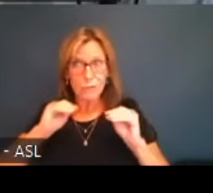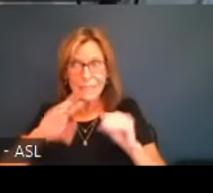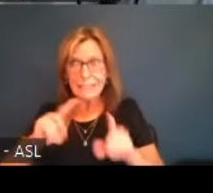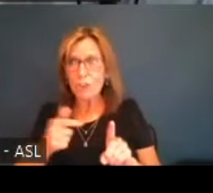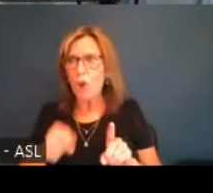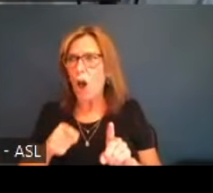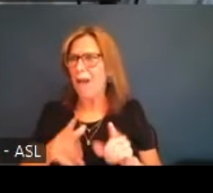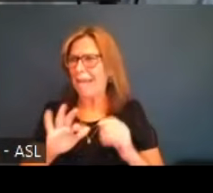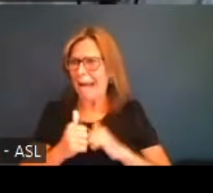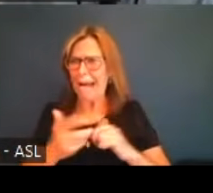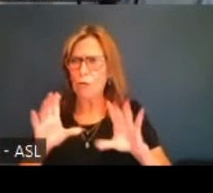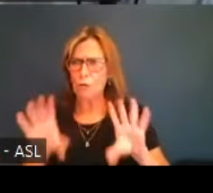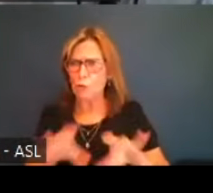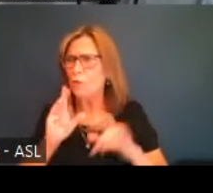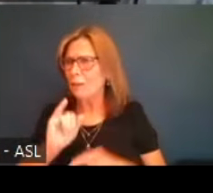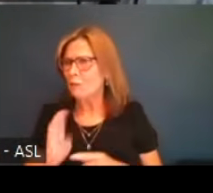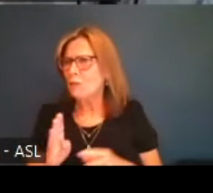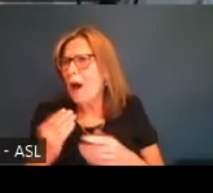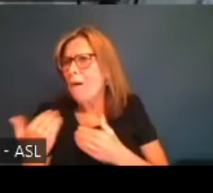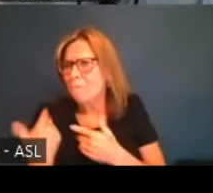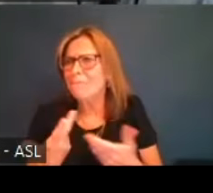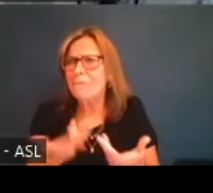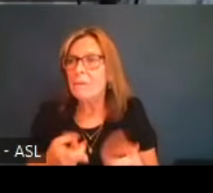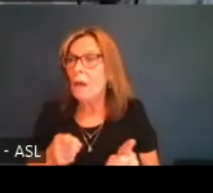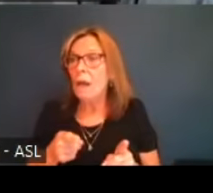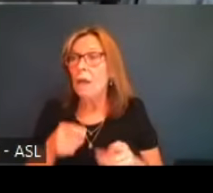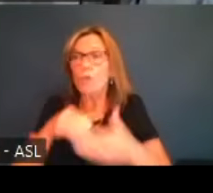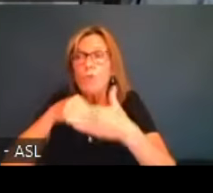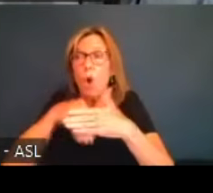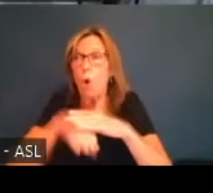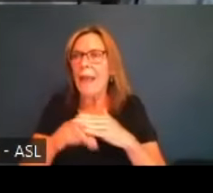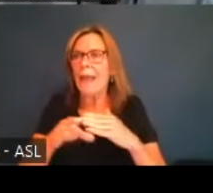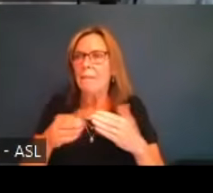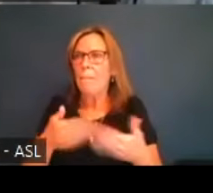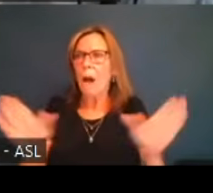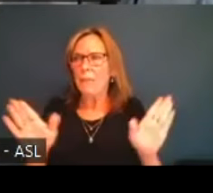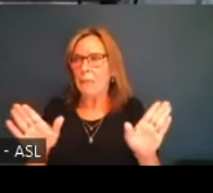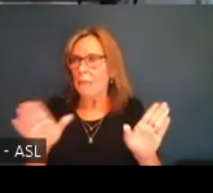distracted, if a dog needs to be in a retail setting, restaurant setting, some other setting where there's a lot of